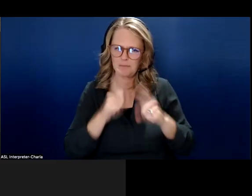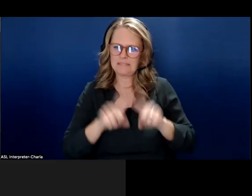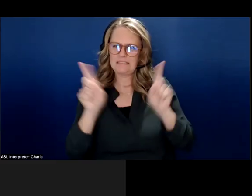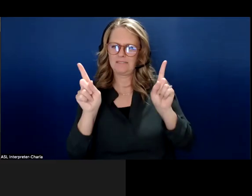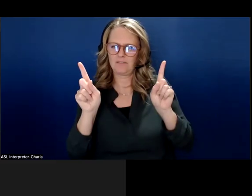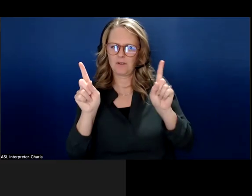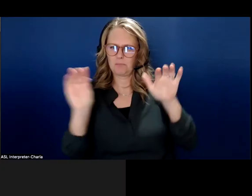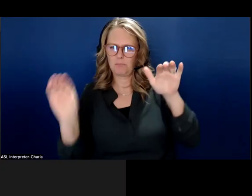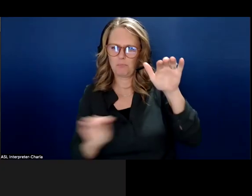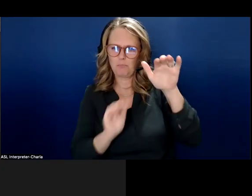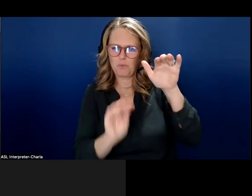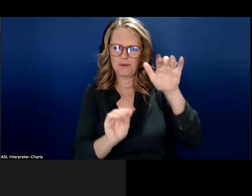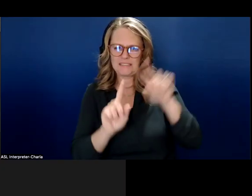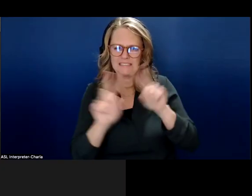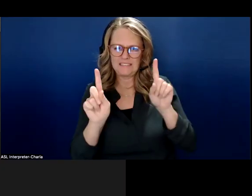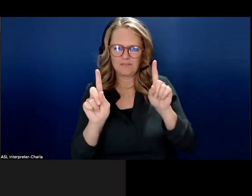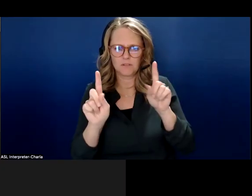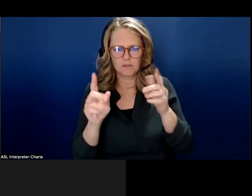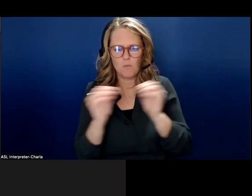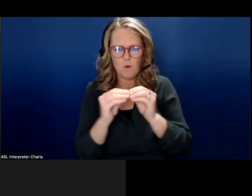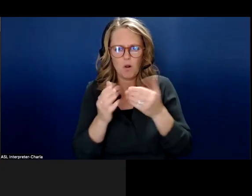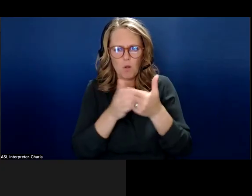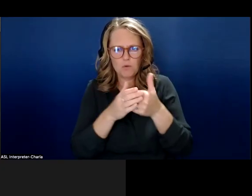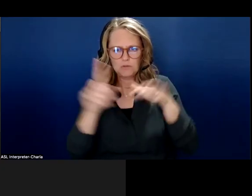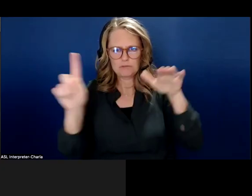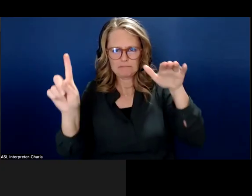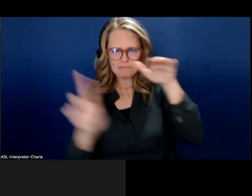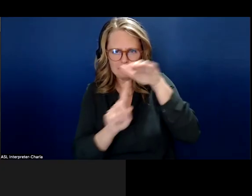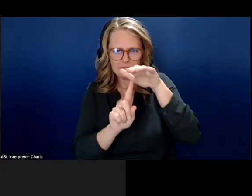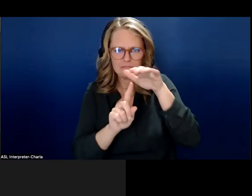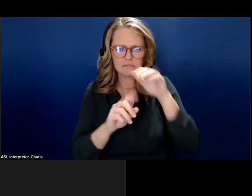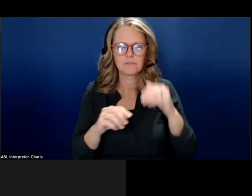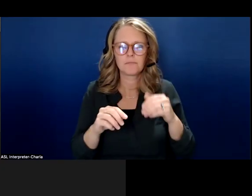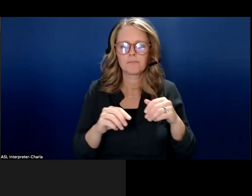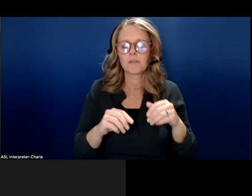Yeah, that's great feedback. And I will say the station design is still, you know, there's a lot of work to do.